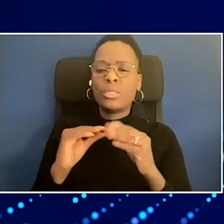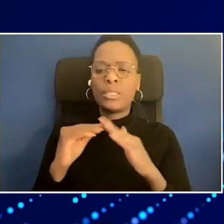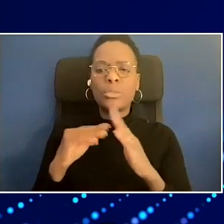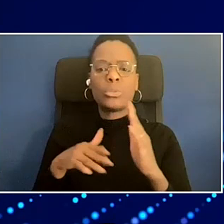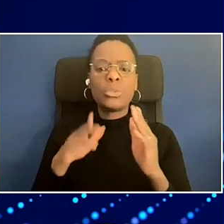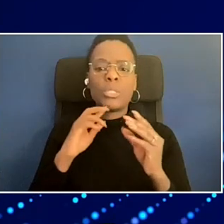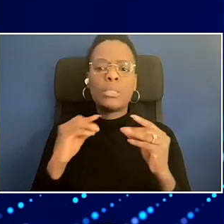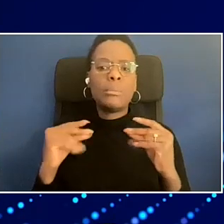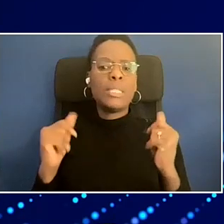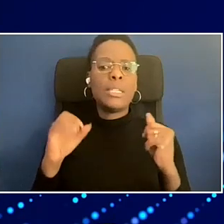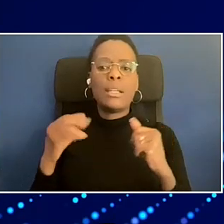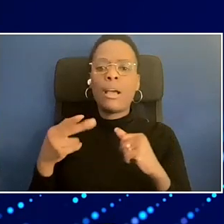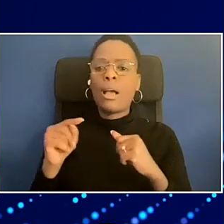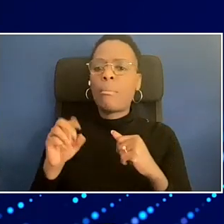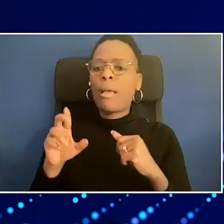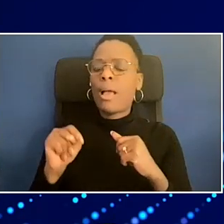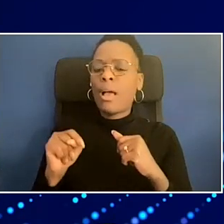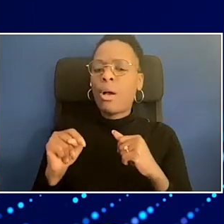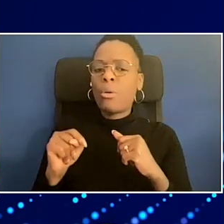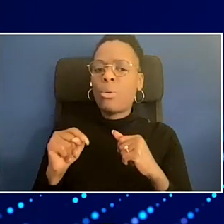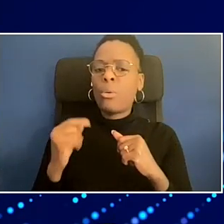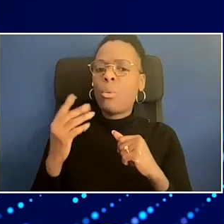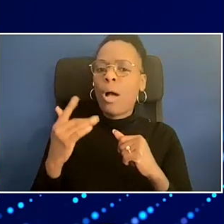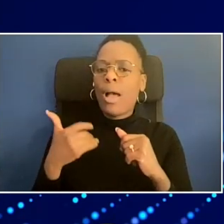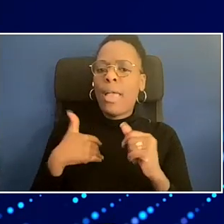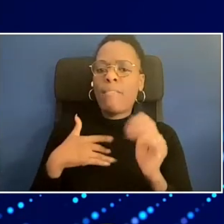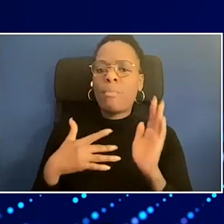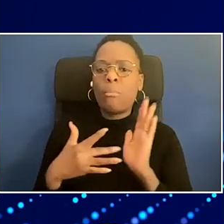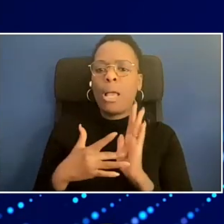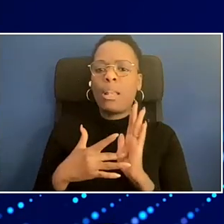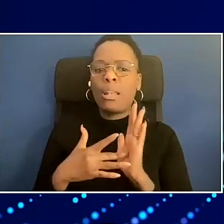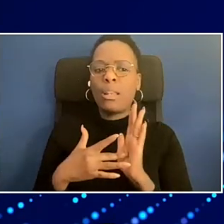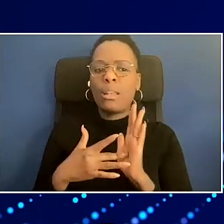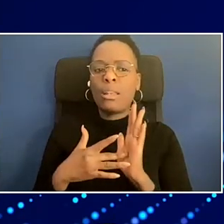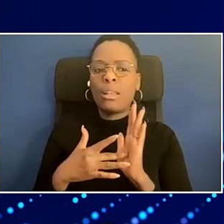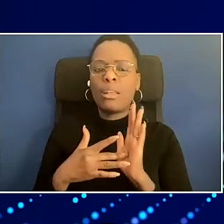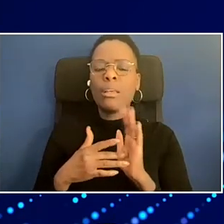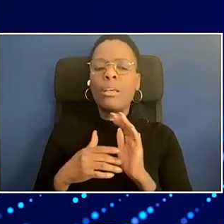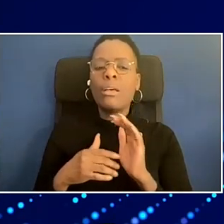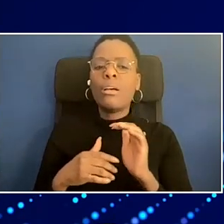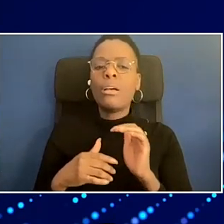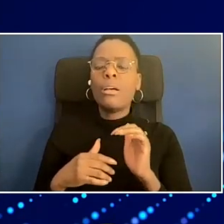because there's a button that says opt out. So I just wanted to respond to that